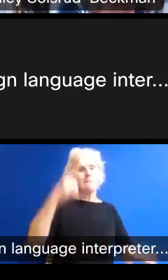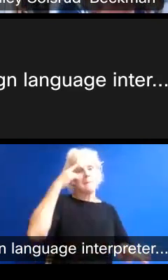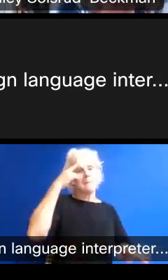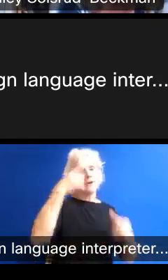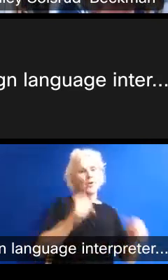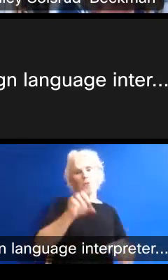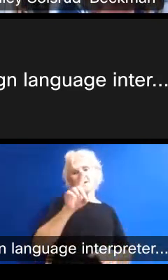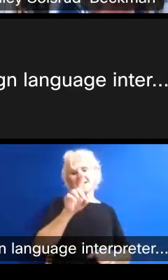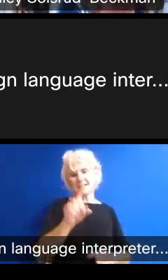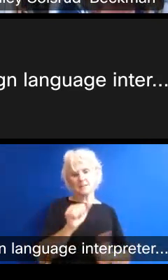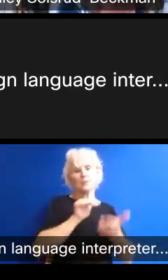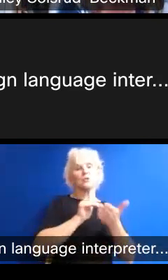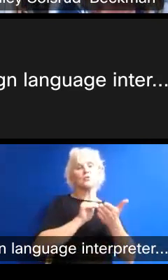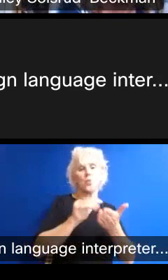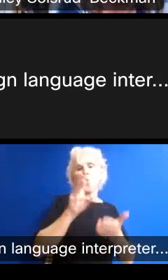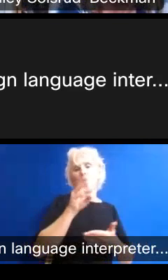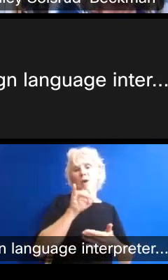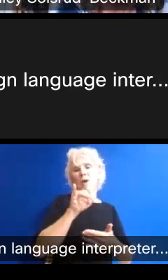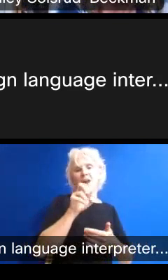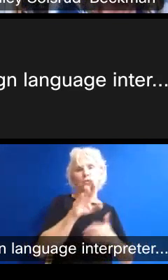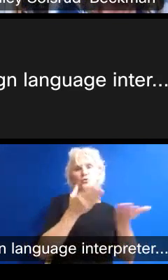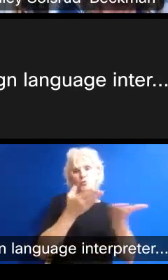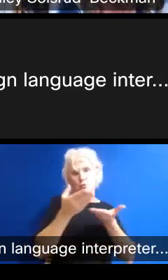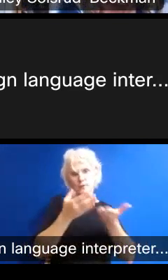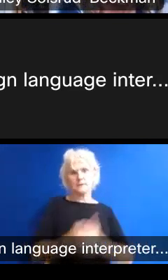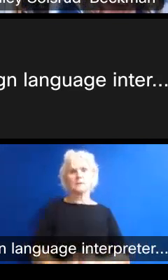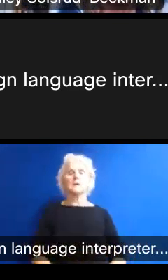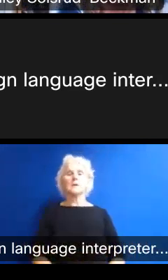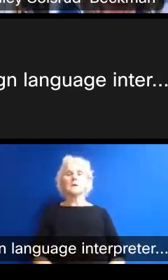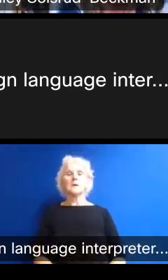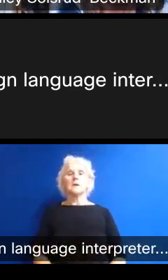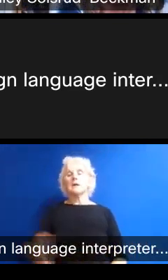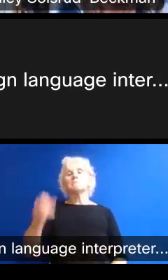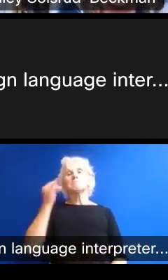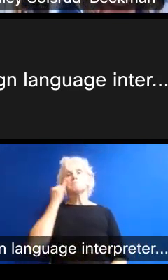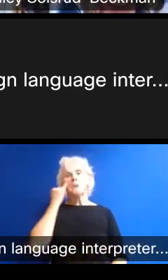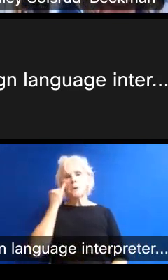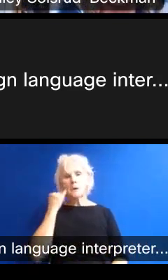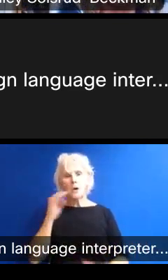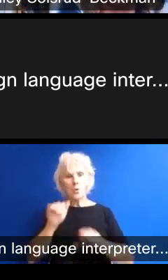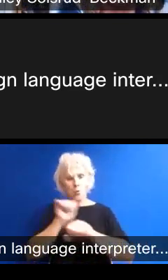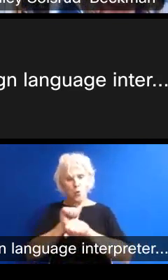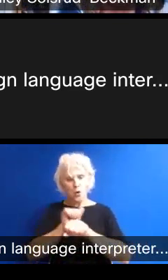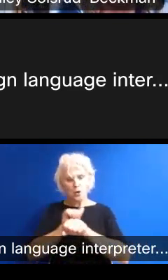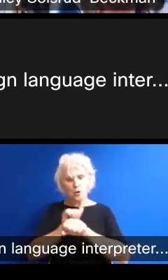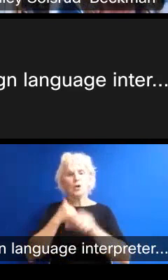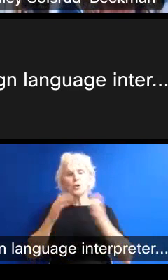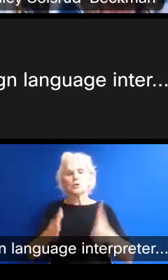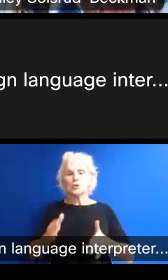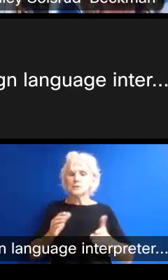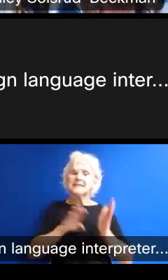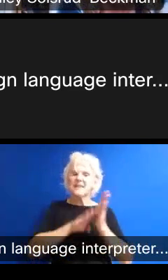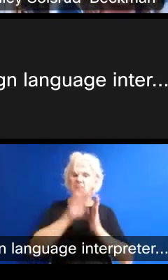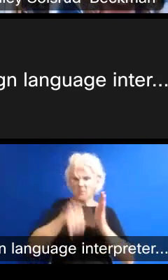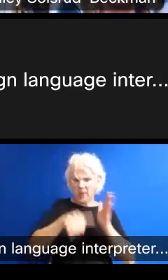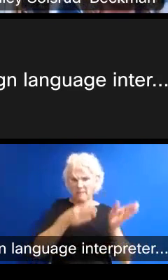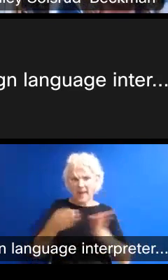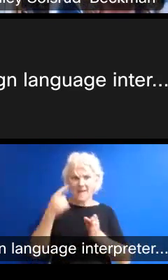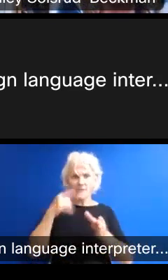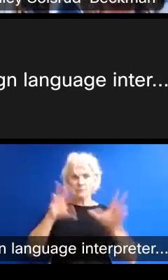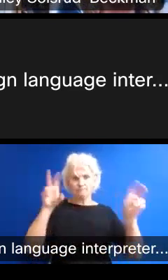services. When a worker is developing an out of home placement plan, it is best practice for